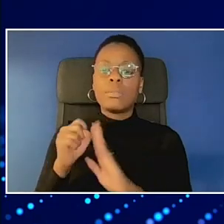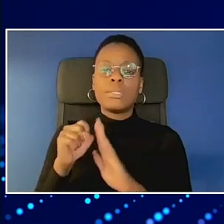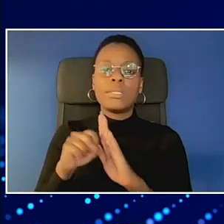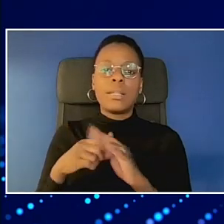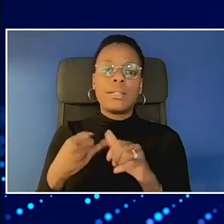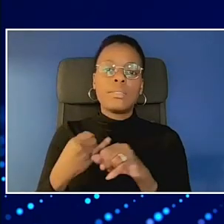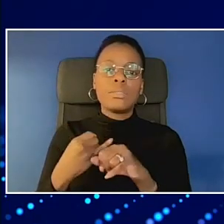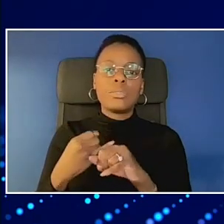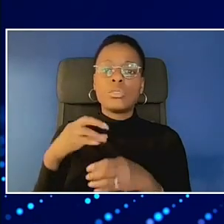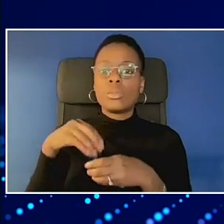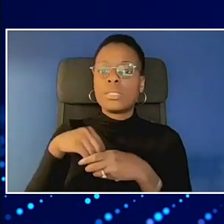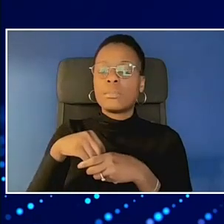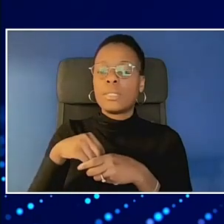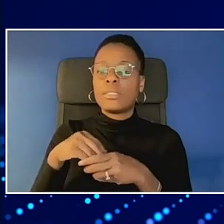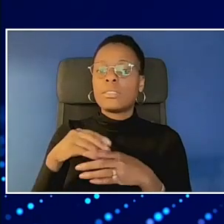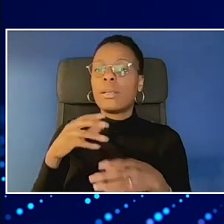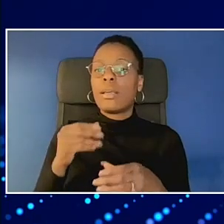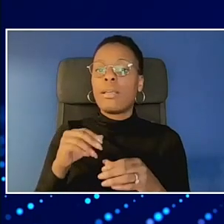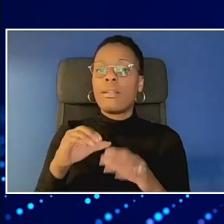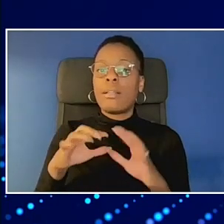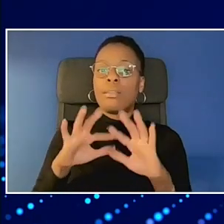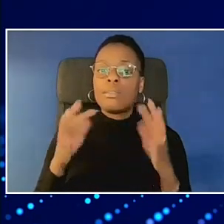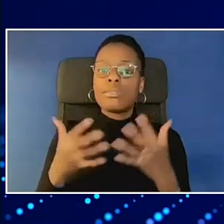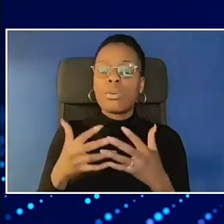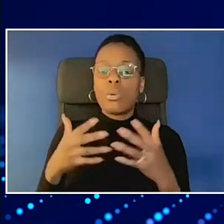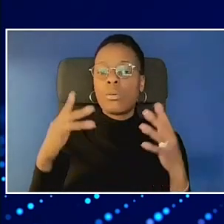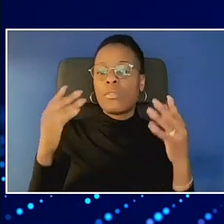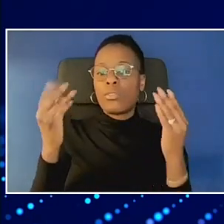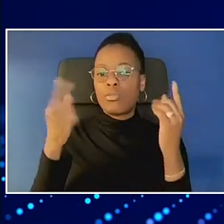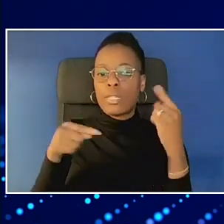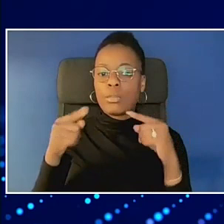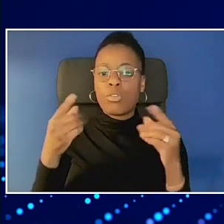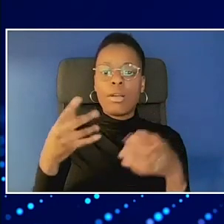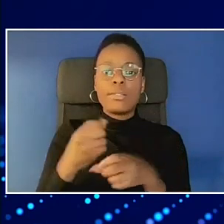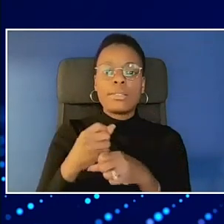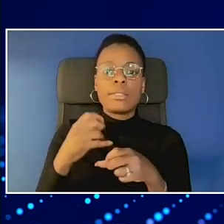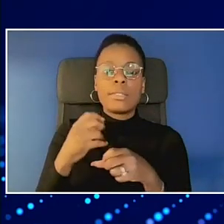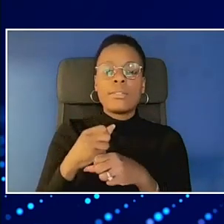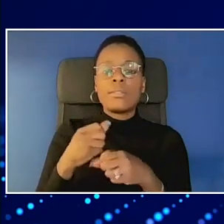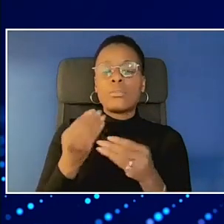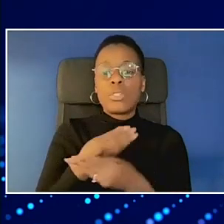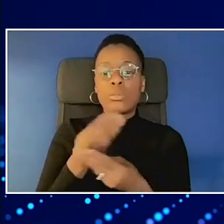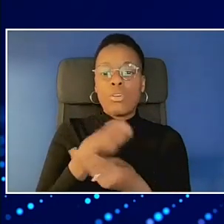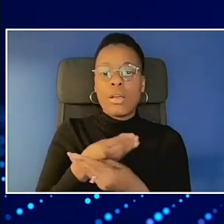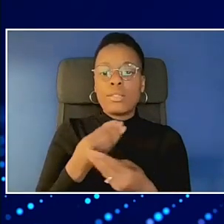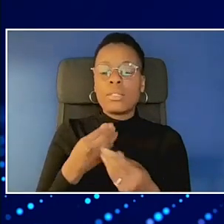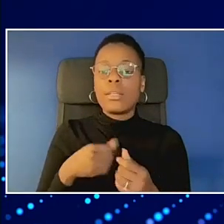the scope of reciprocity. Such a process, and such state adopted or modified policies cannot be overruled by